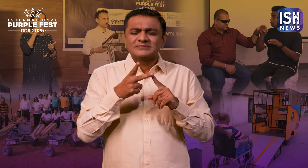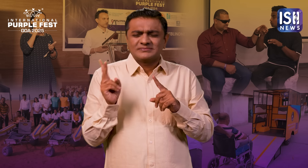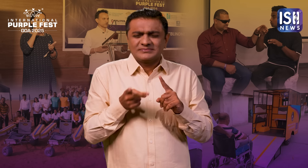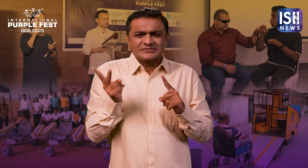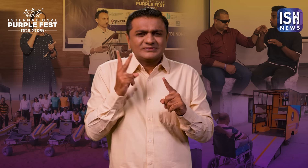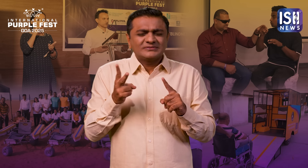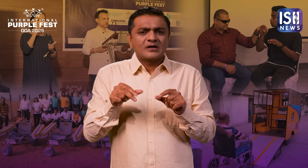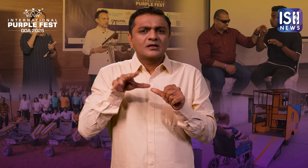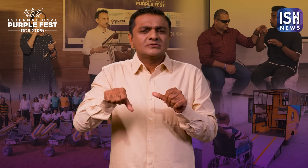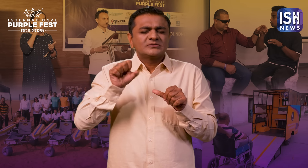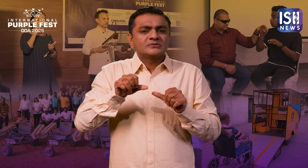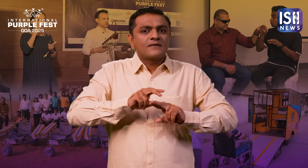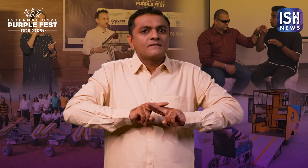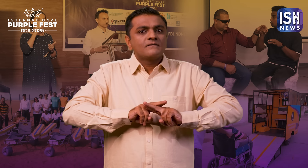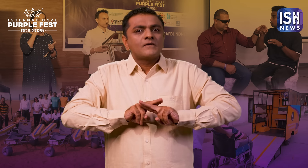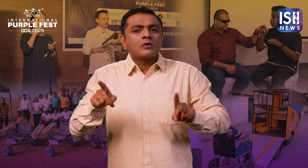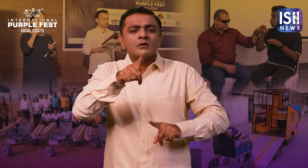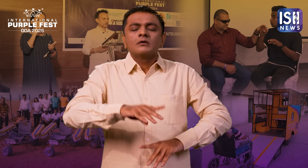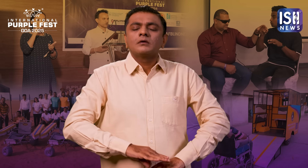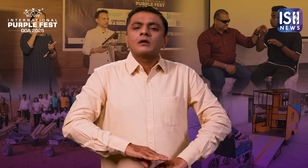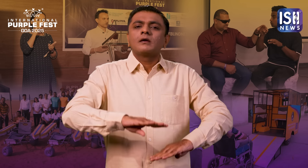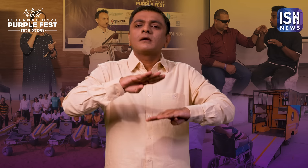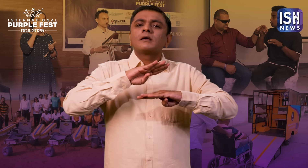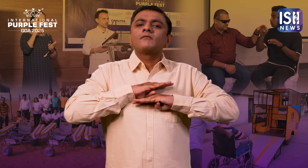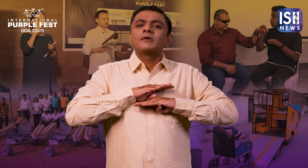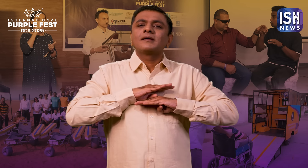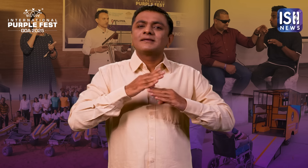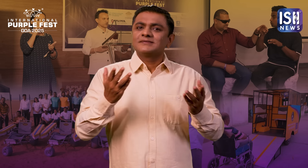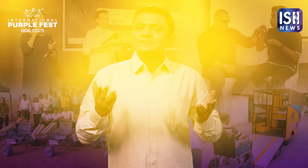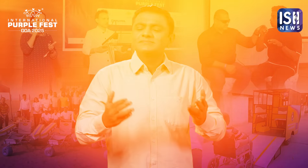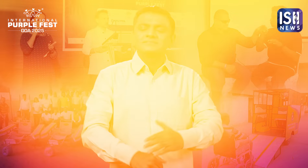It's fully accessible. You'll be totally satisfied!